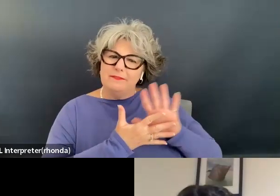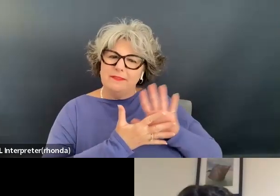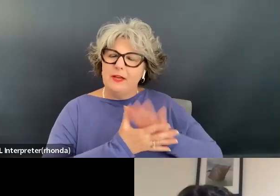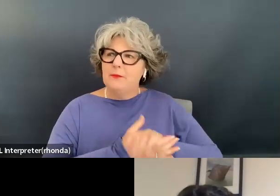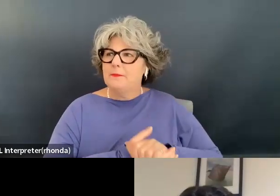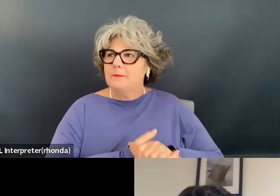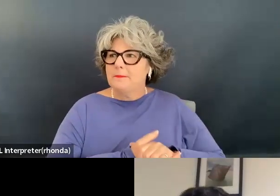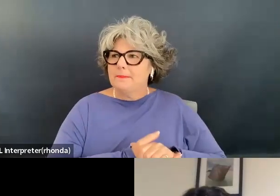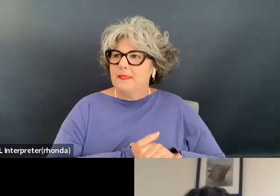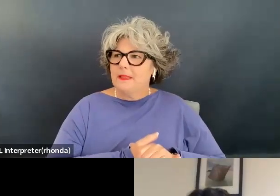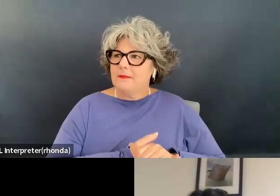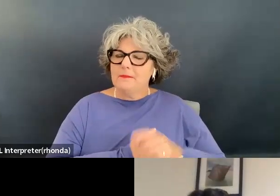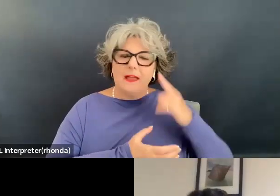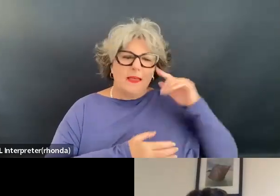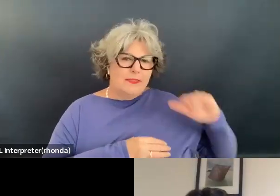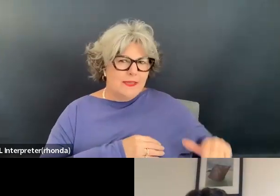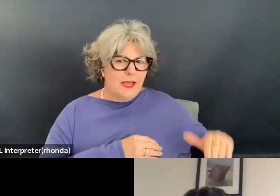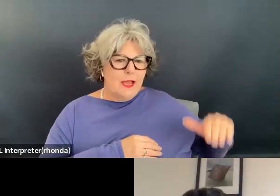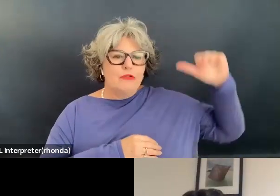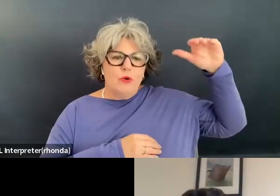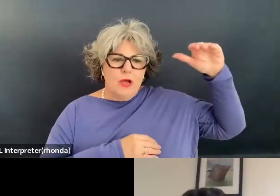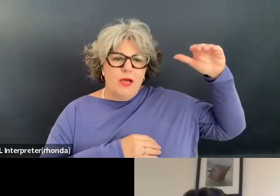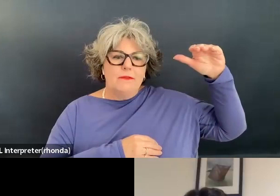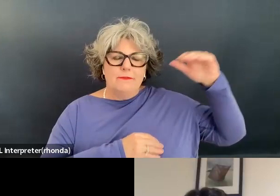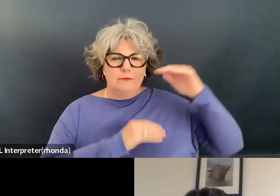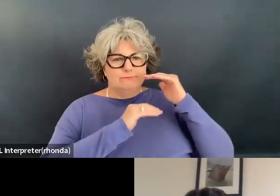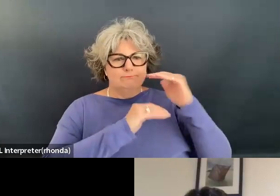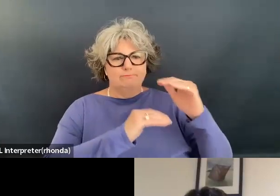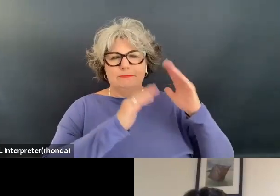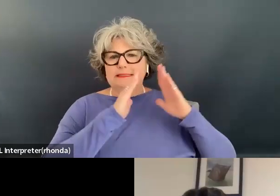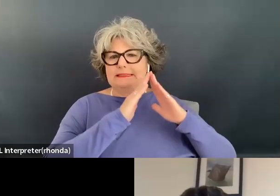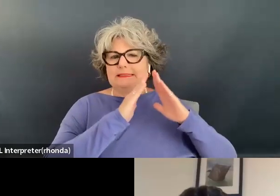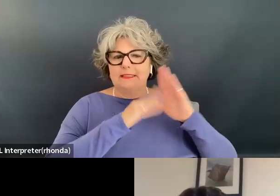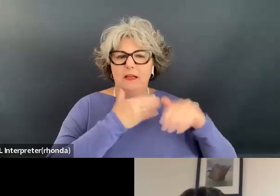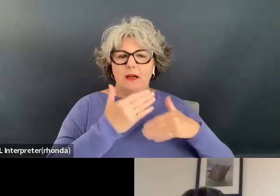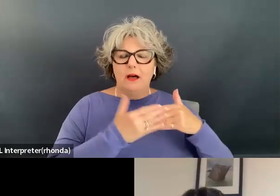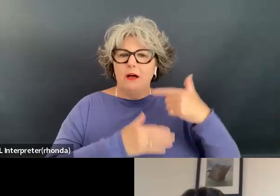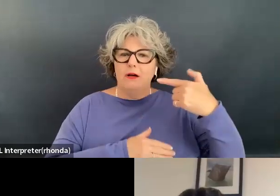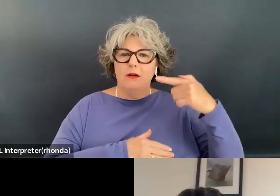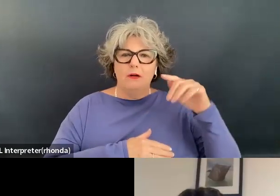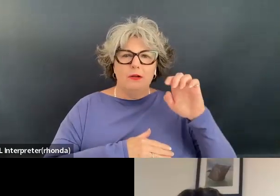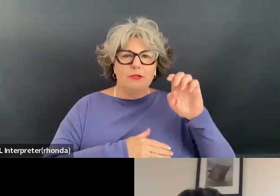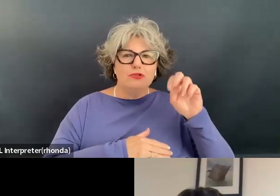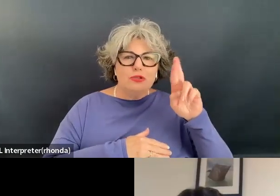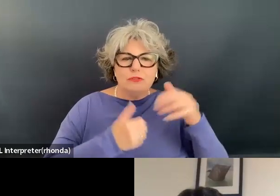I think I grew up on that very restricted city with all those gender segregations and human rights violations.